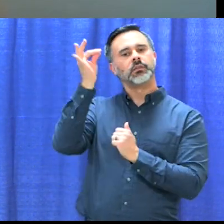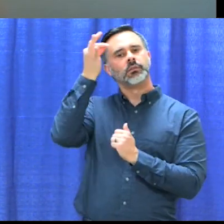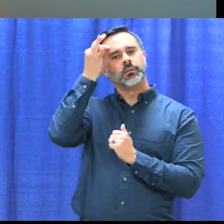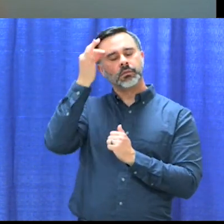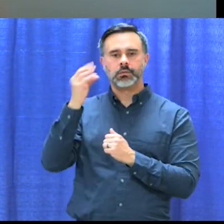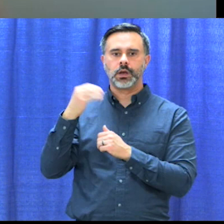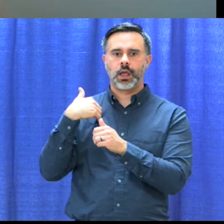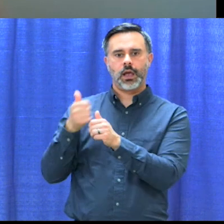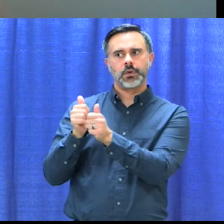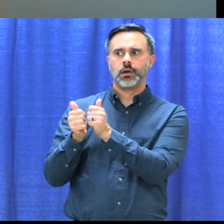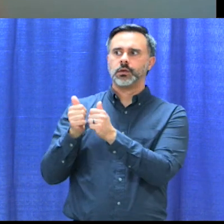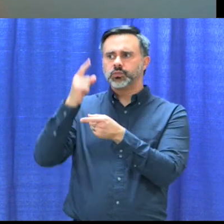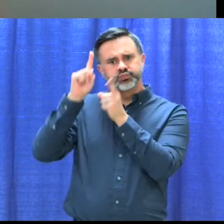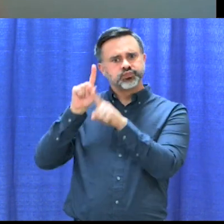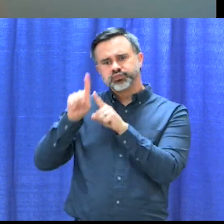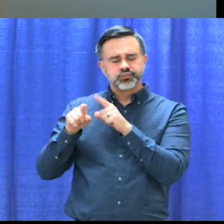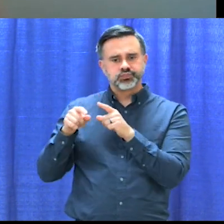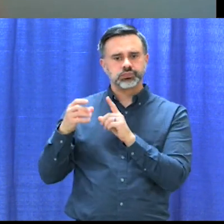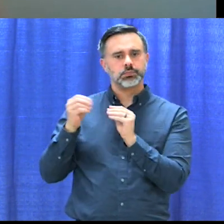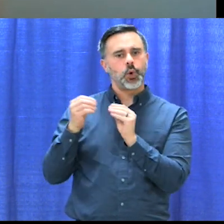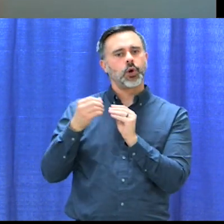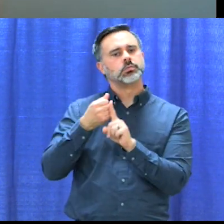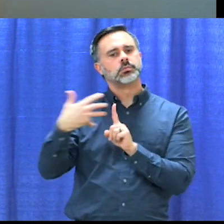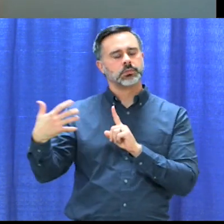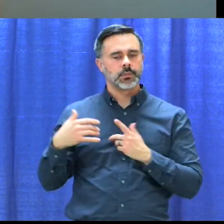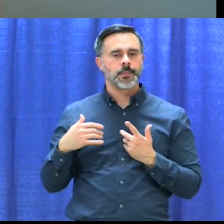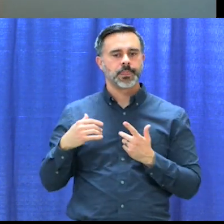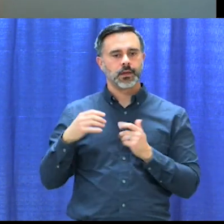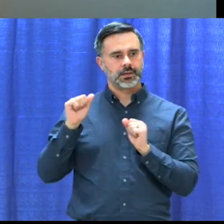so that those aspects can be discussed fully.